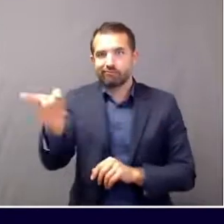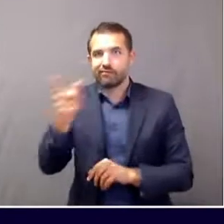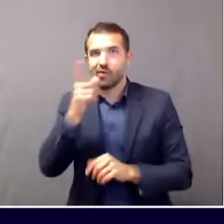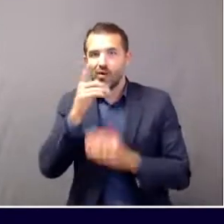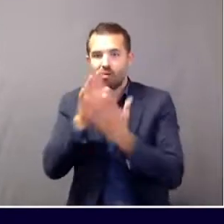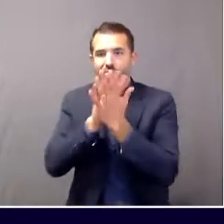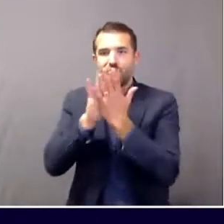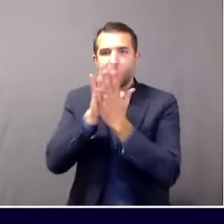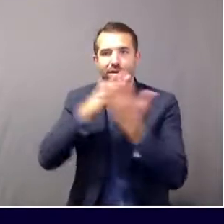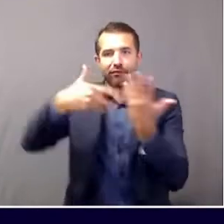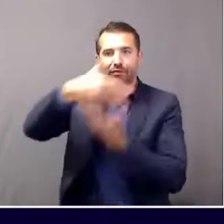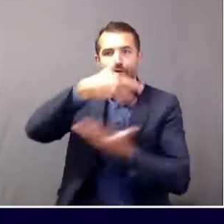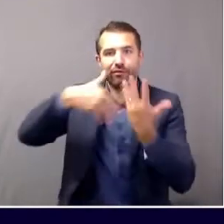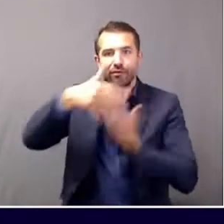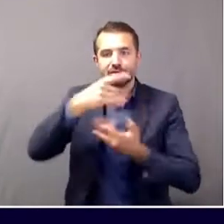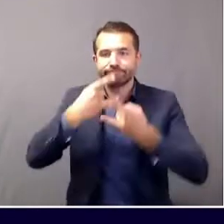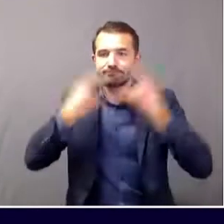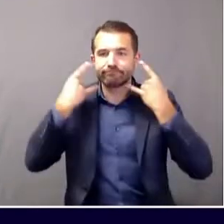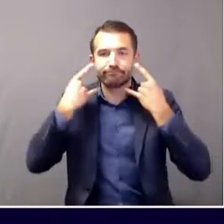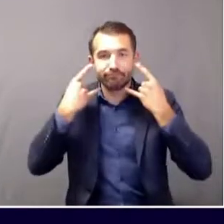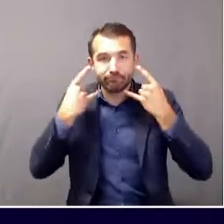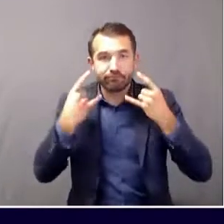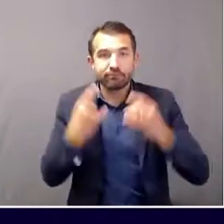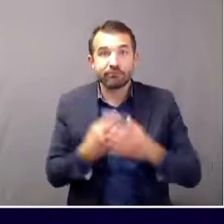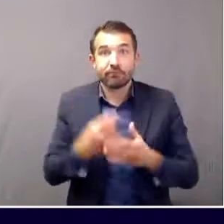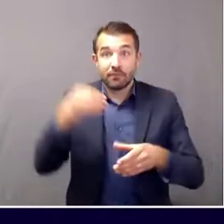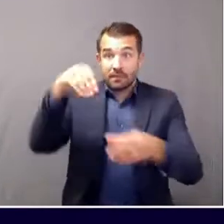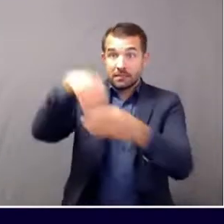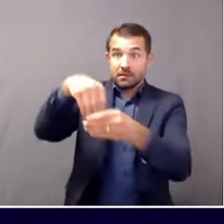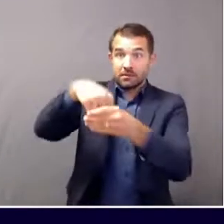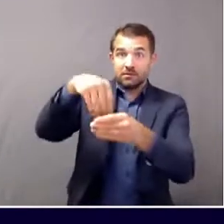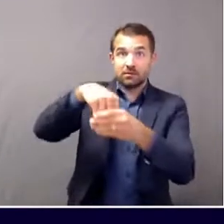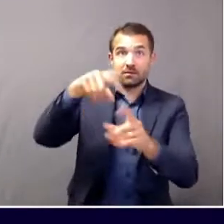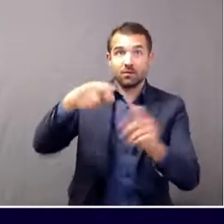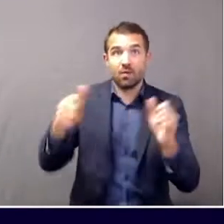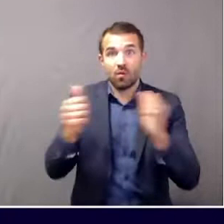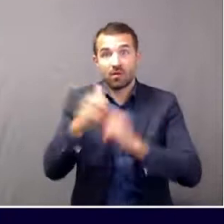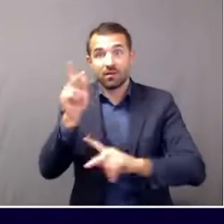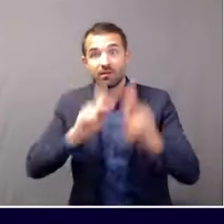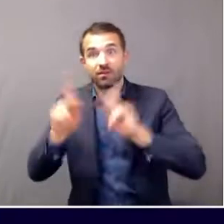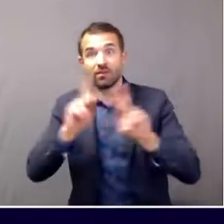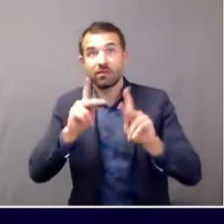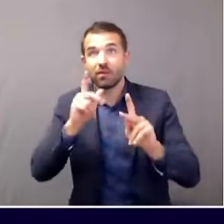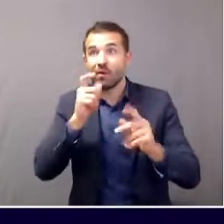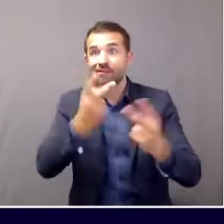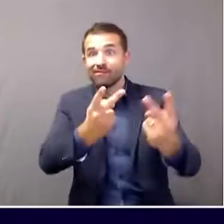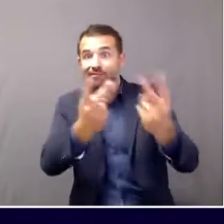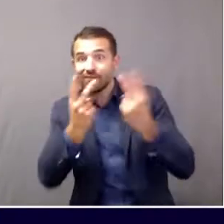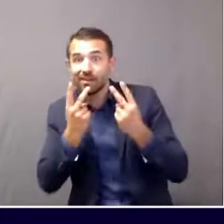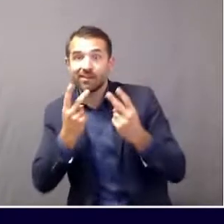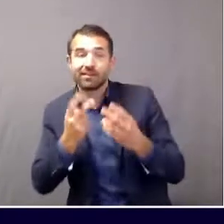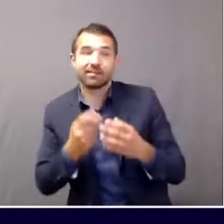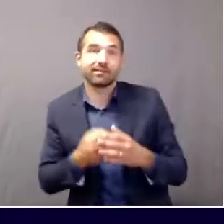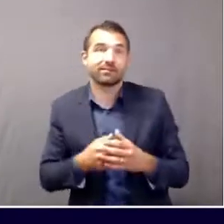face covering even when you're indoors when you've got folks